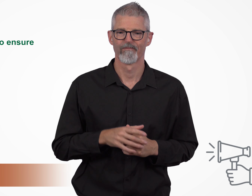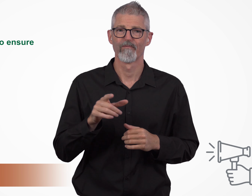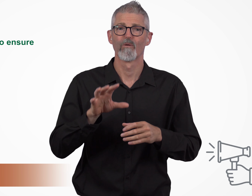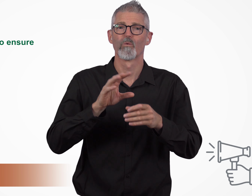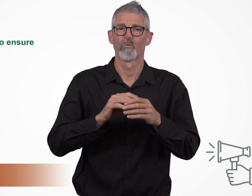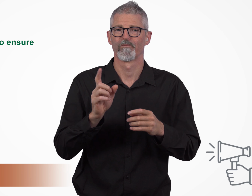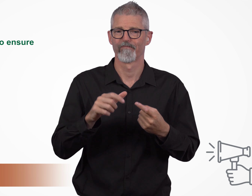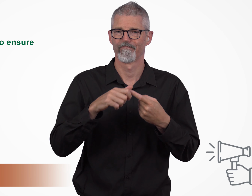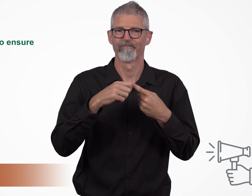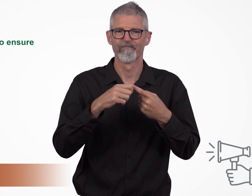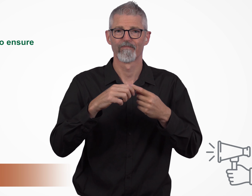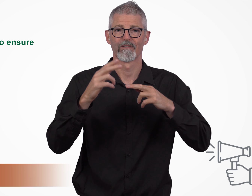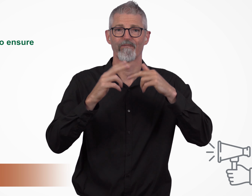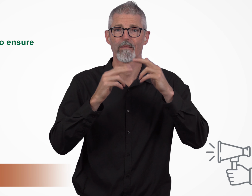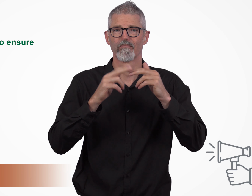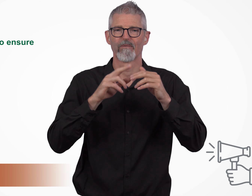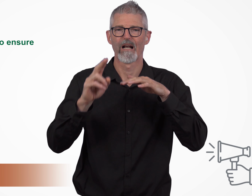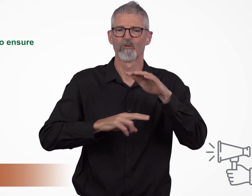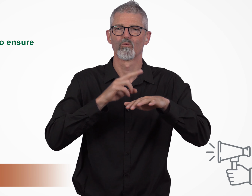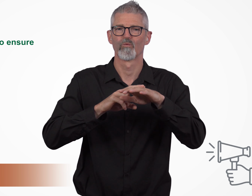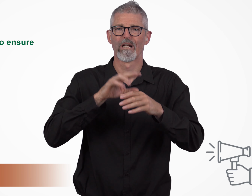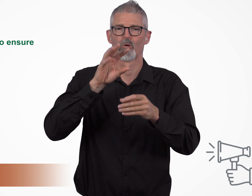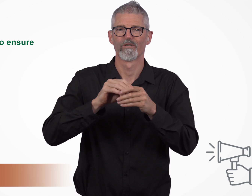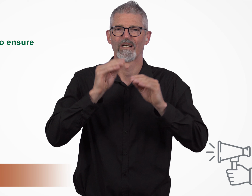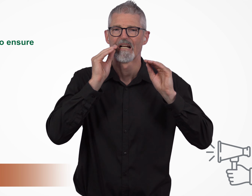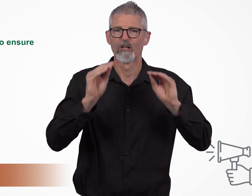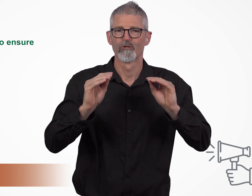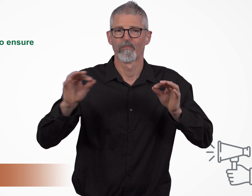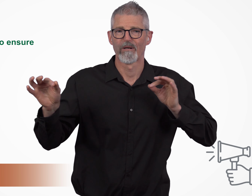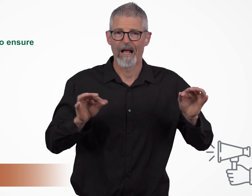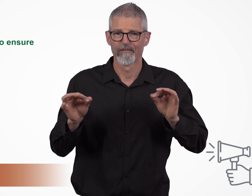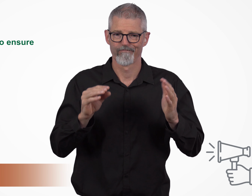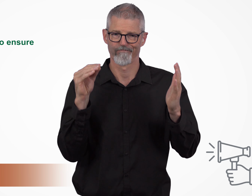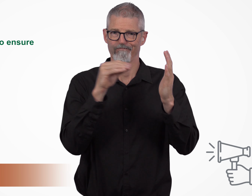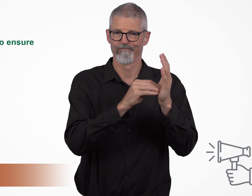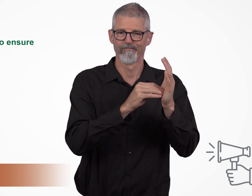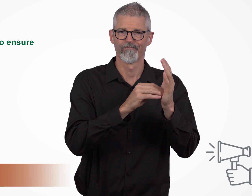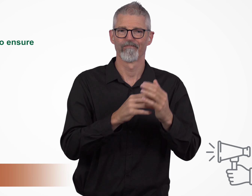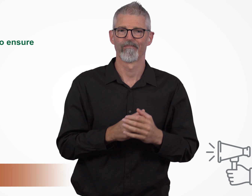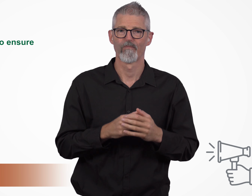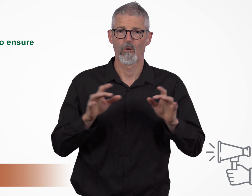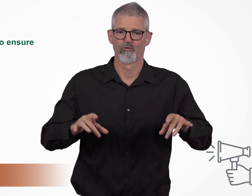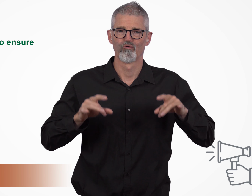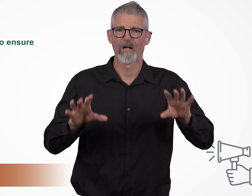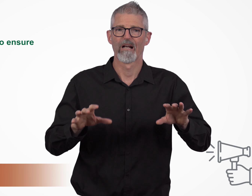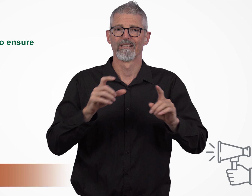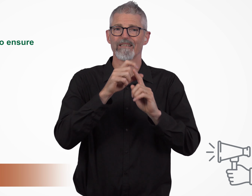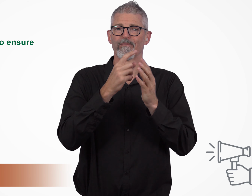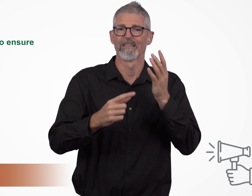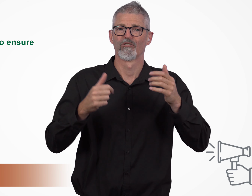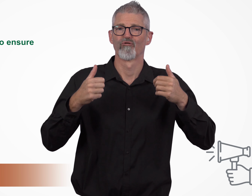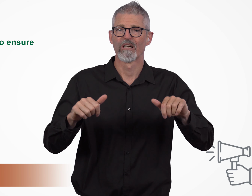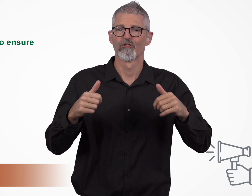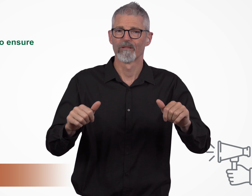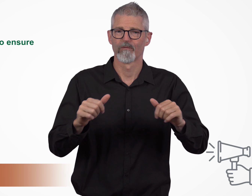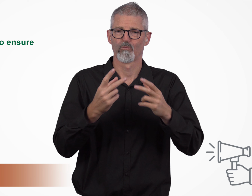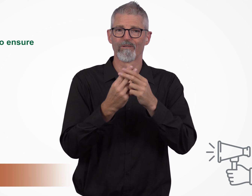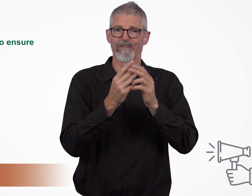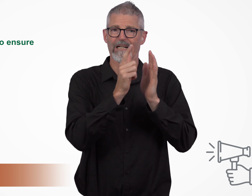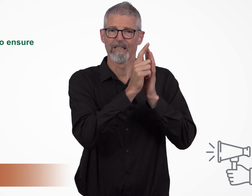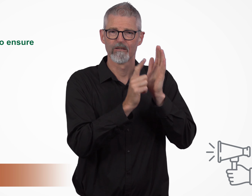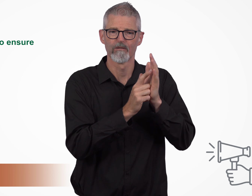1. Developing a National Inclusive Education Plan aligned to Australia’s Disability Strategy with legislation